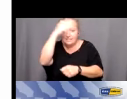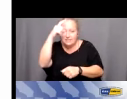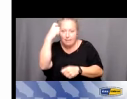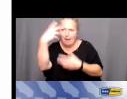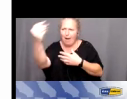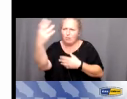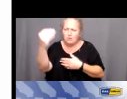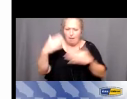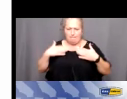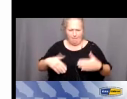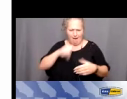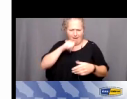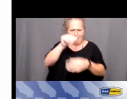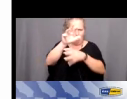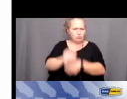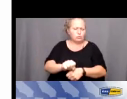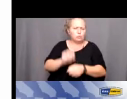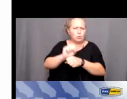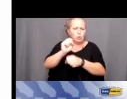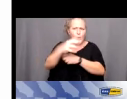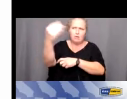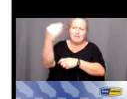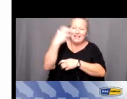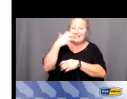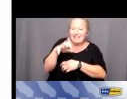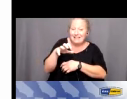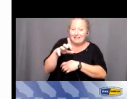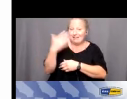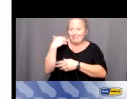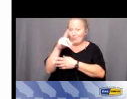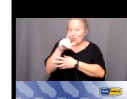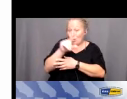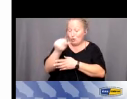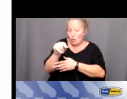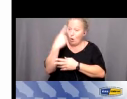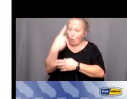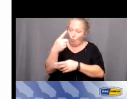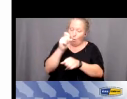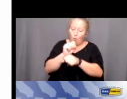were not used to working in the heat, and in 2020 we had one such worker die from the heat illness